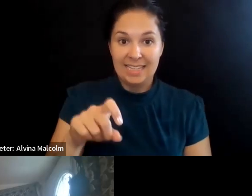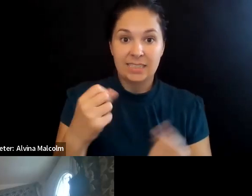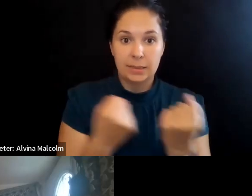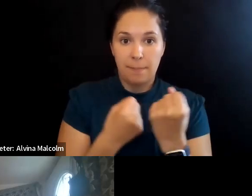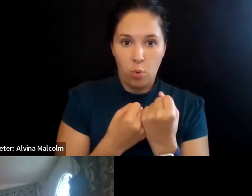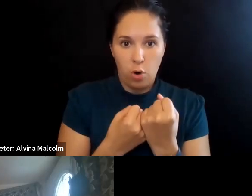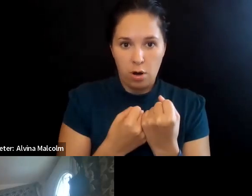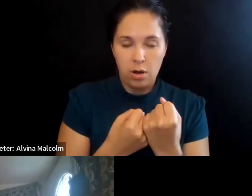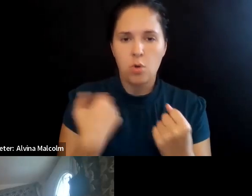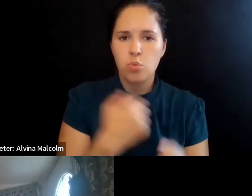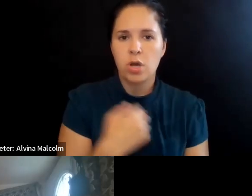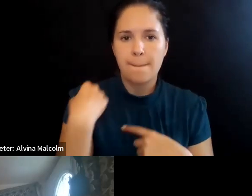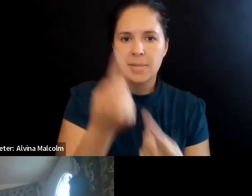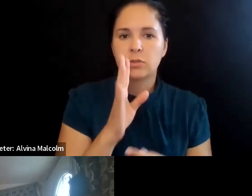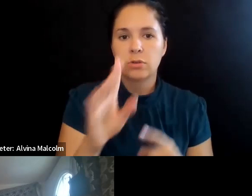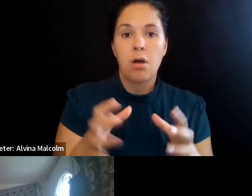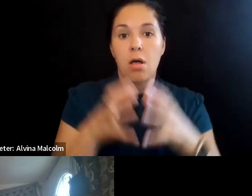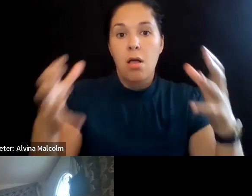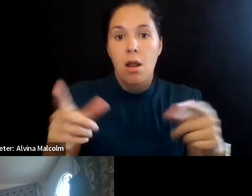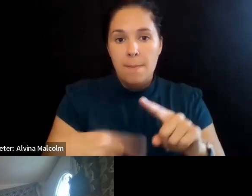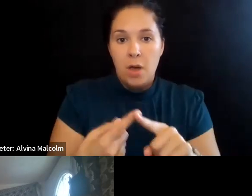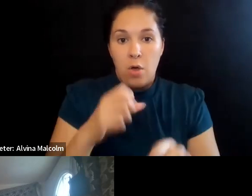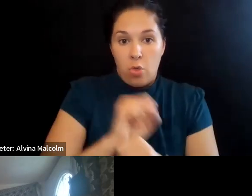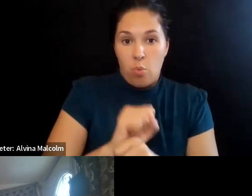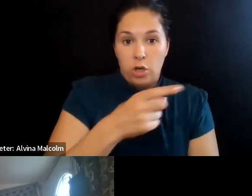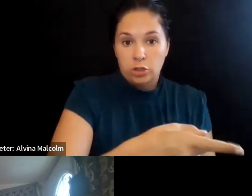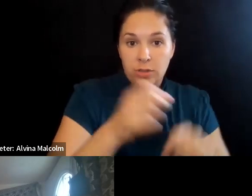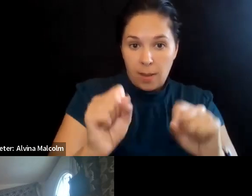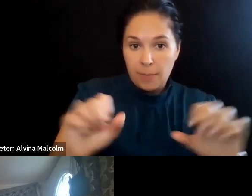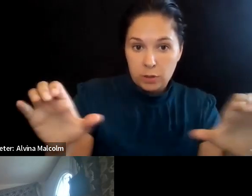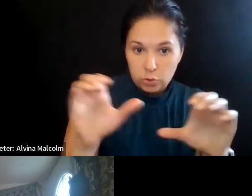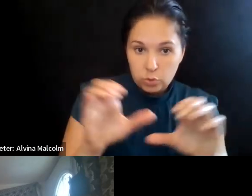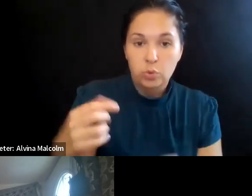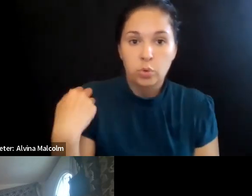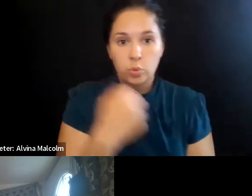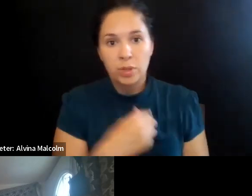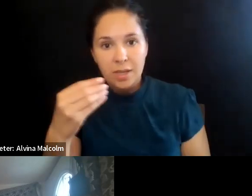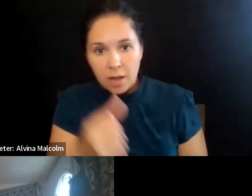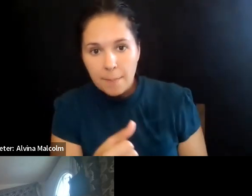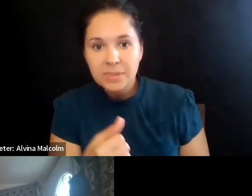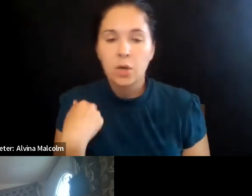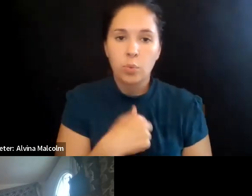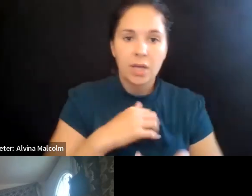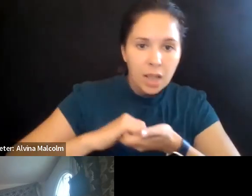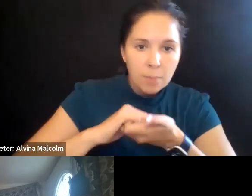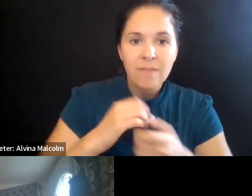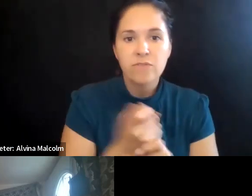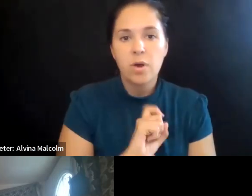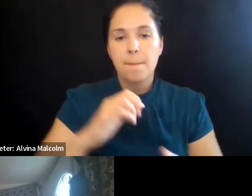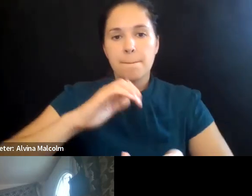inclusion, otherwise REAADI Act and disaster relief medicate act, DRMA.